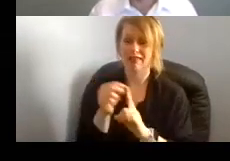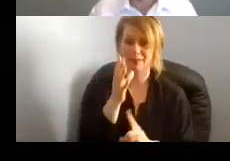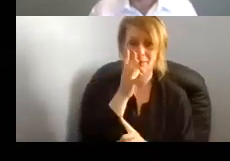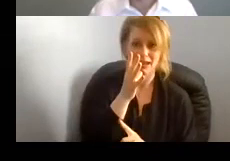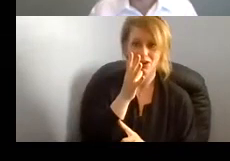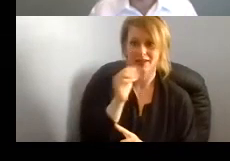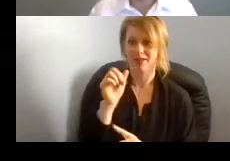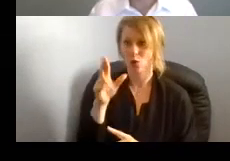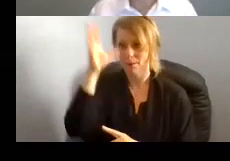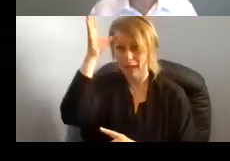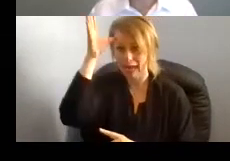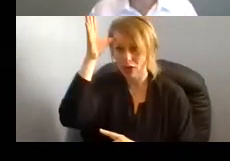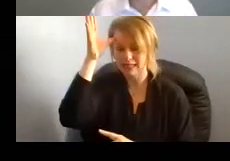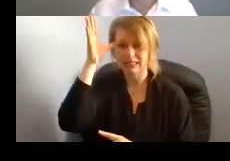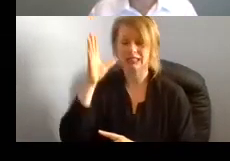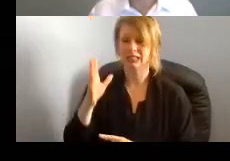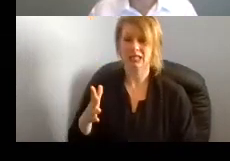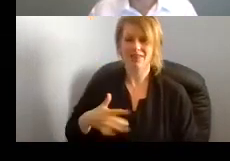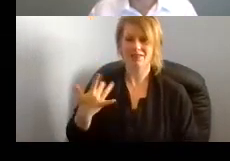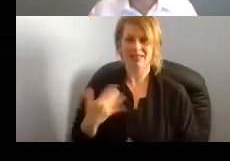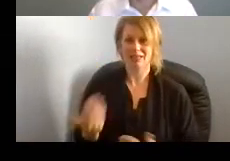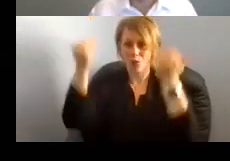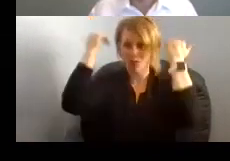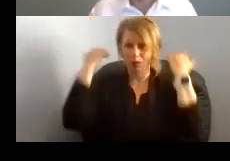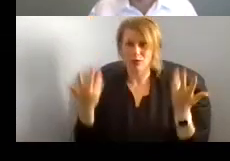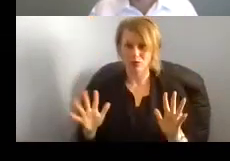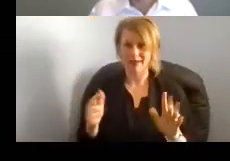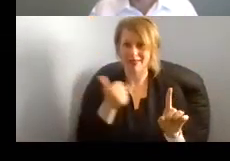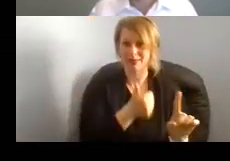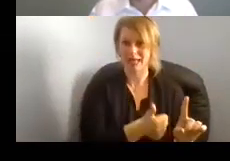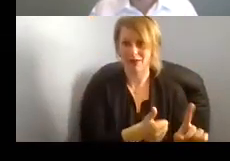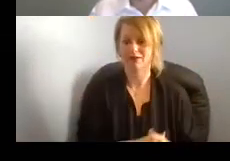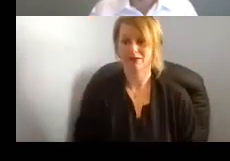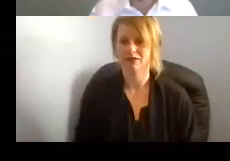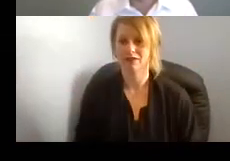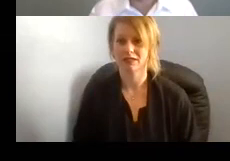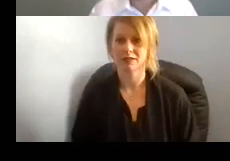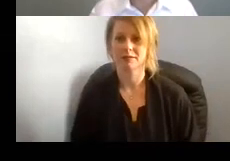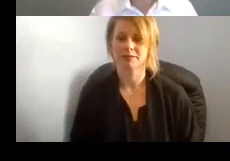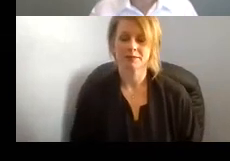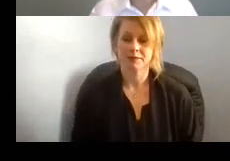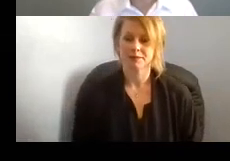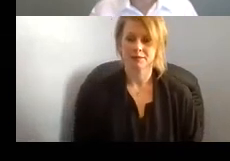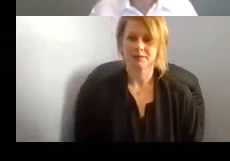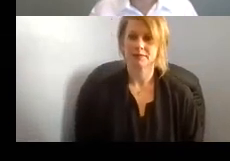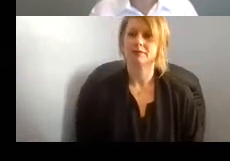are grieving and feeling overwhelmed by the pandemic themselves. And I should just say, parenthetically, that when I refer to “parent,”